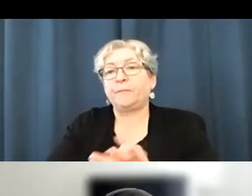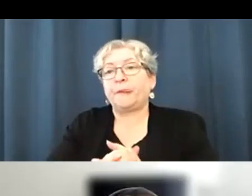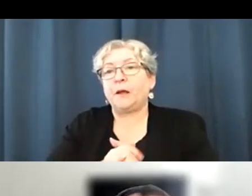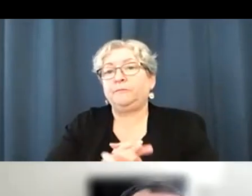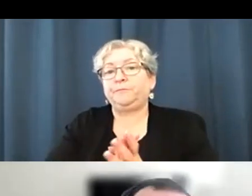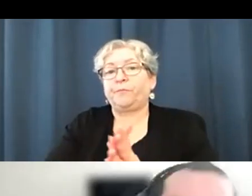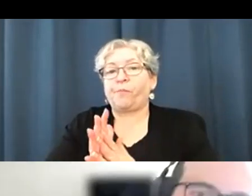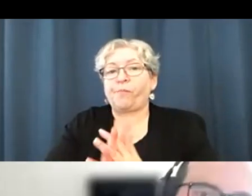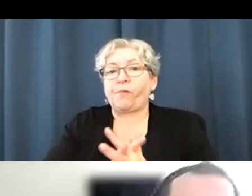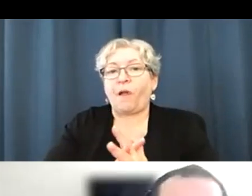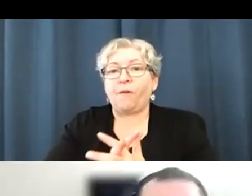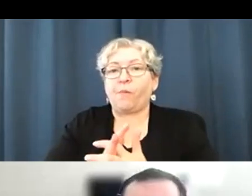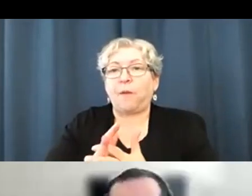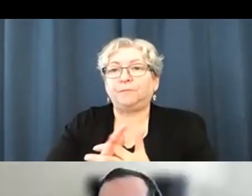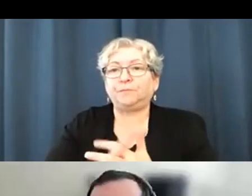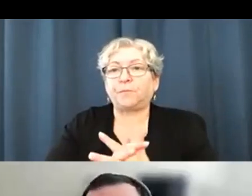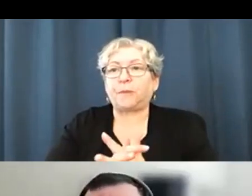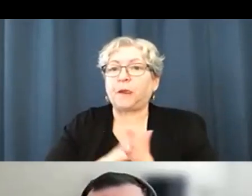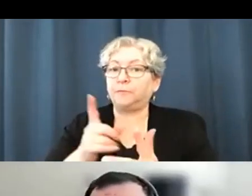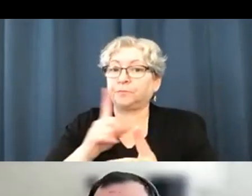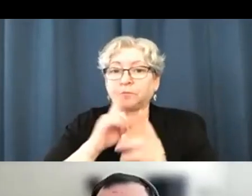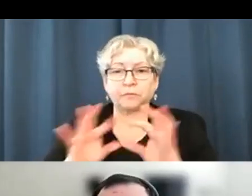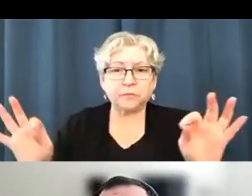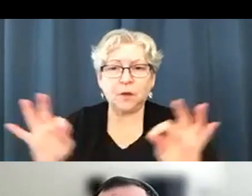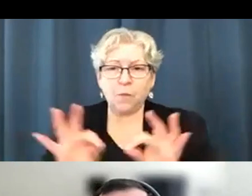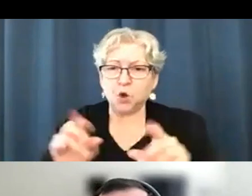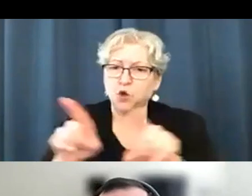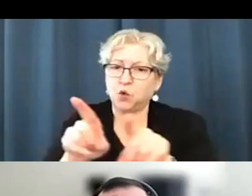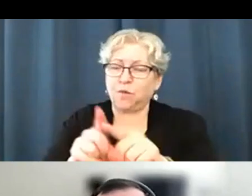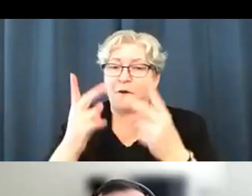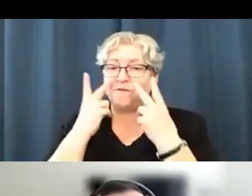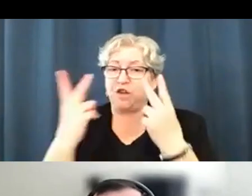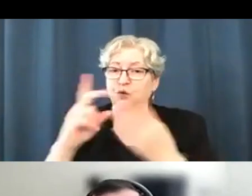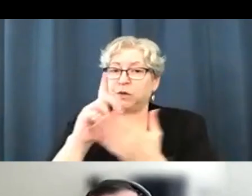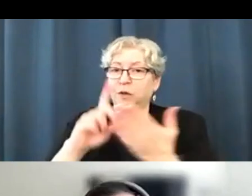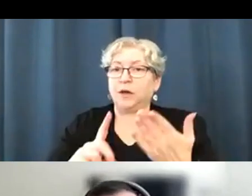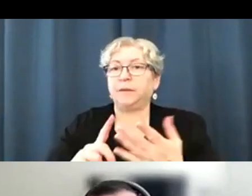So, the other thing that is very important as far as visual design is responsive web design.